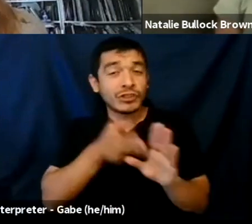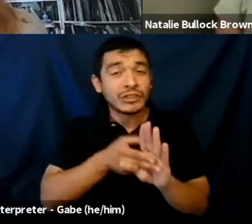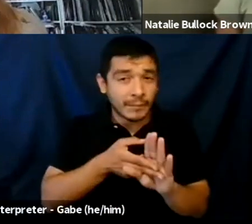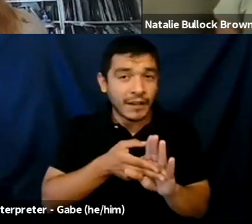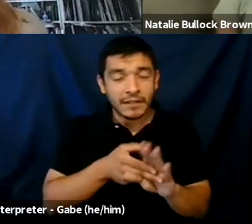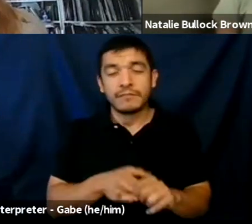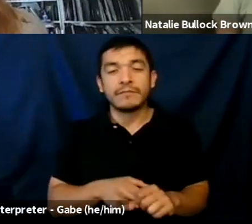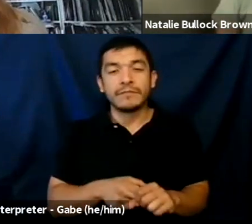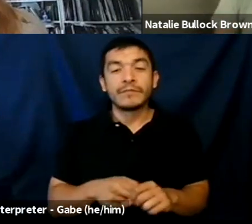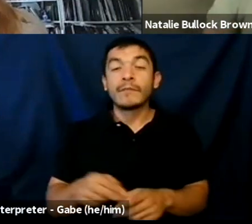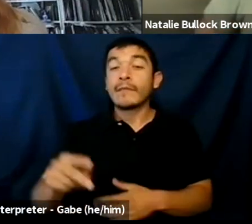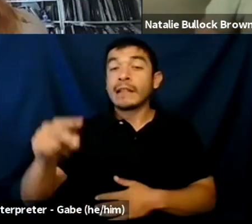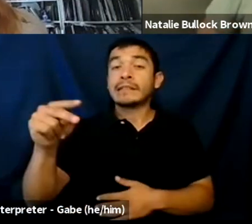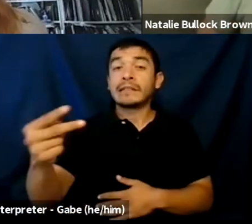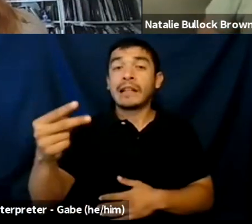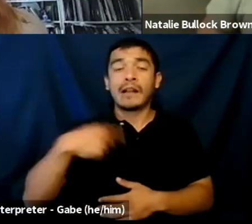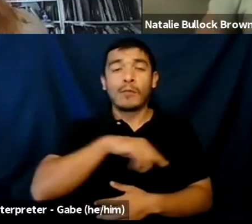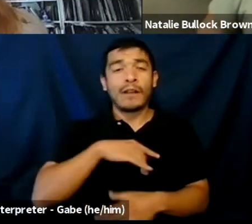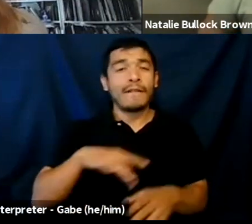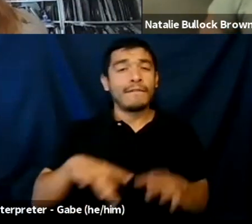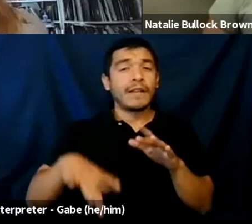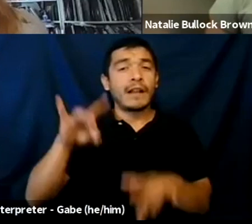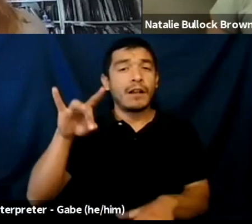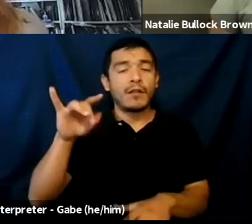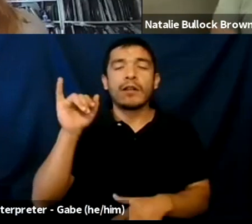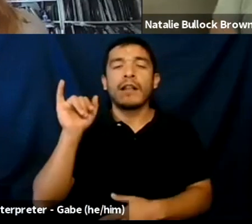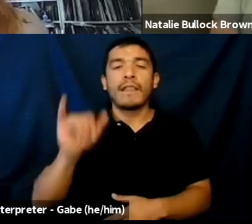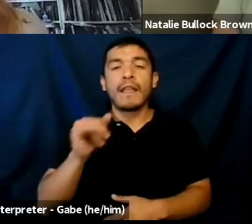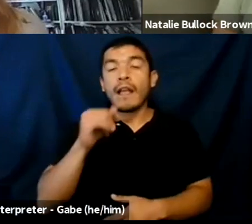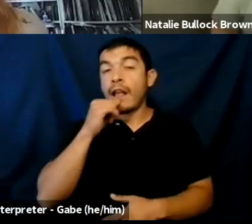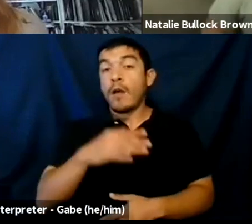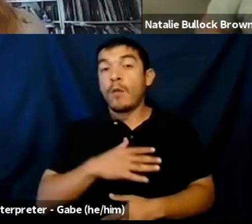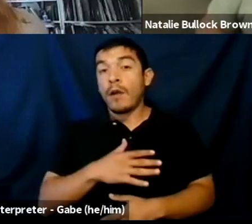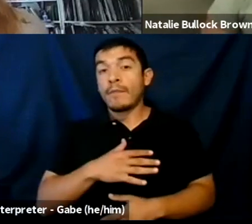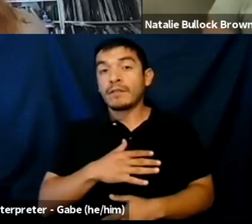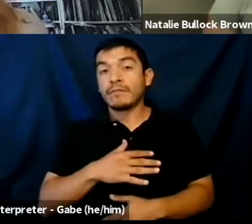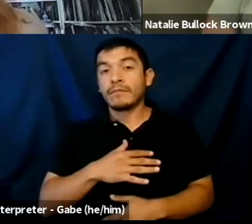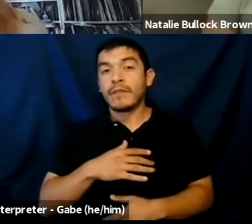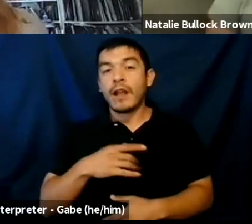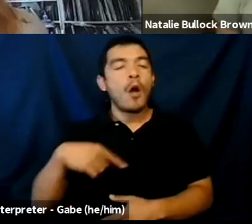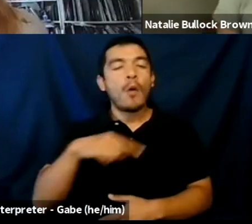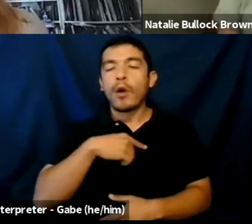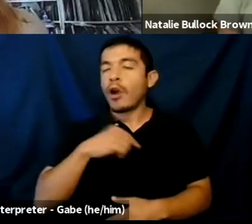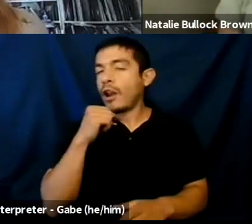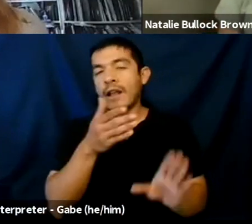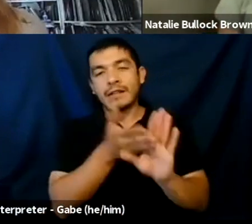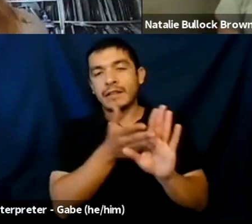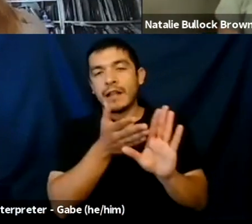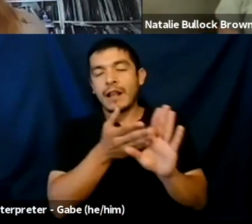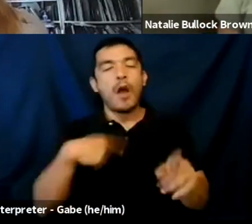The second finding was that women said, and so, we're not psychologists, we couldn't evaluate